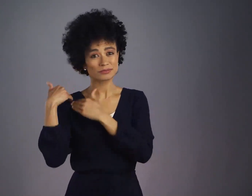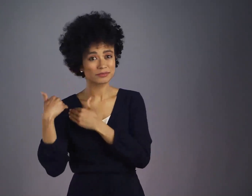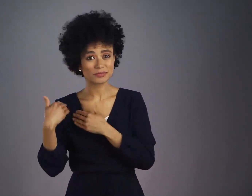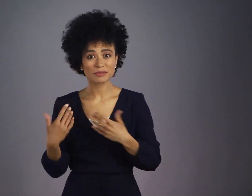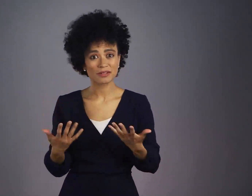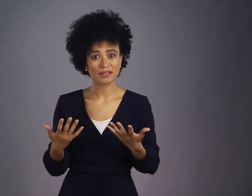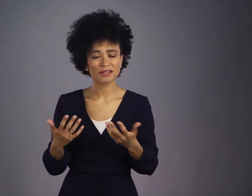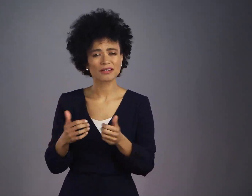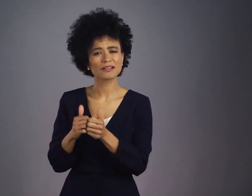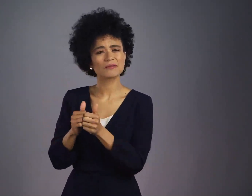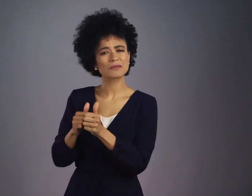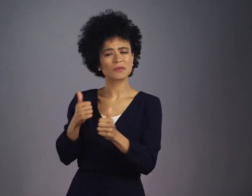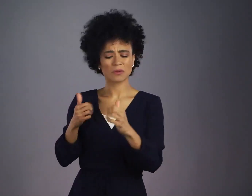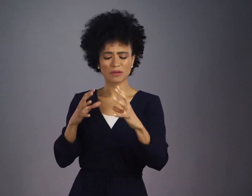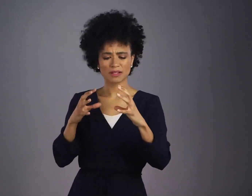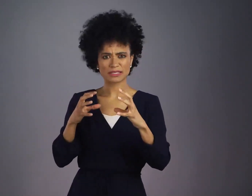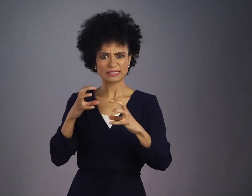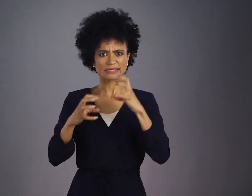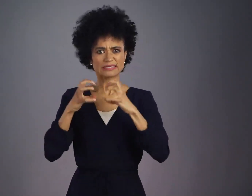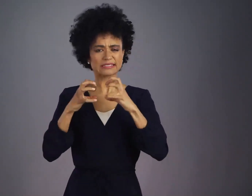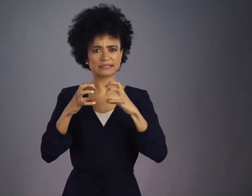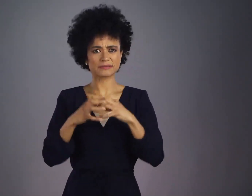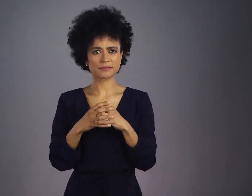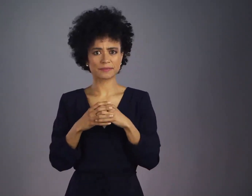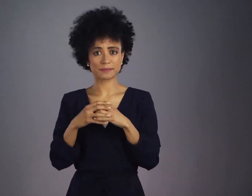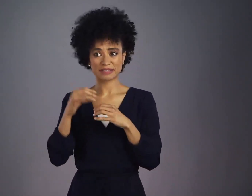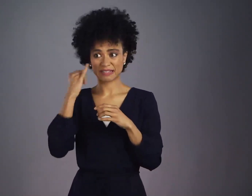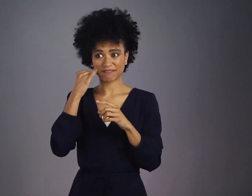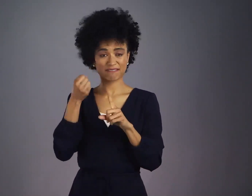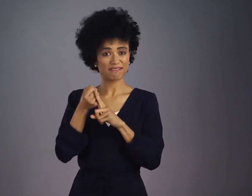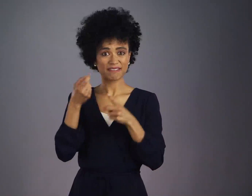Often you must carry the burden of avoiding them or keeping them under control.